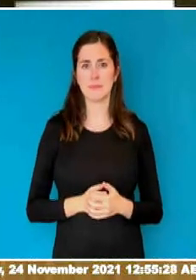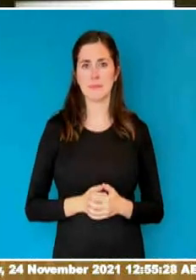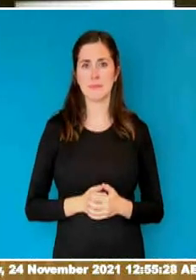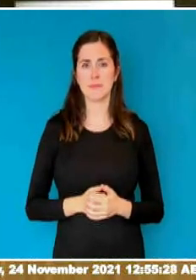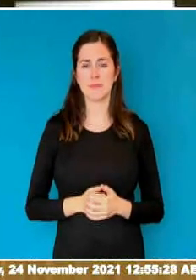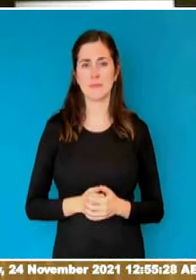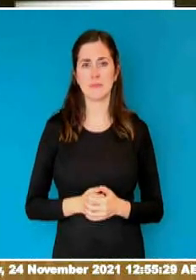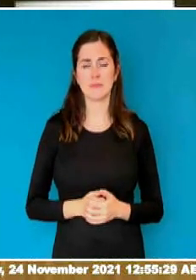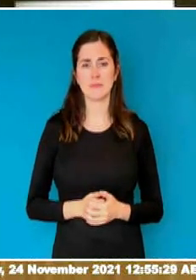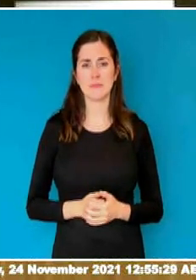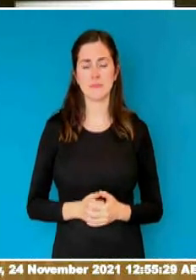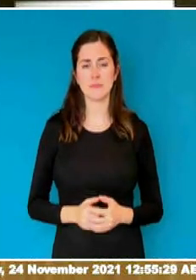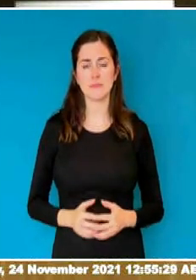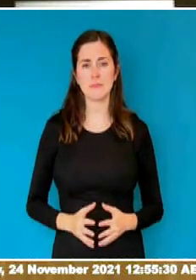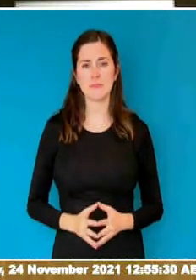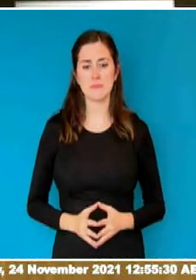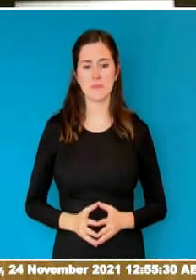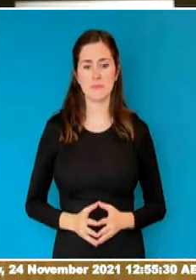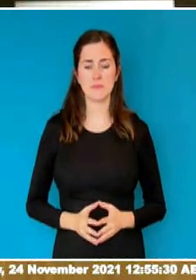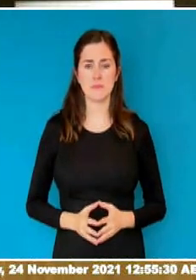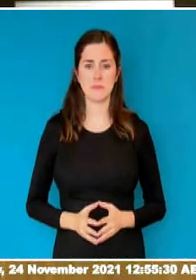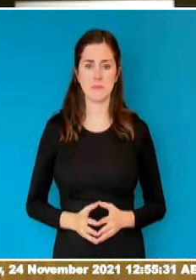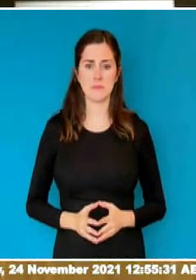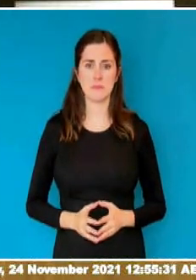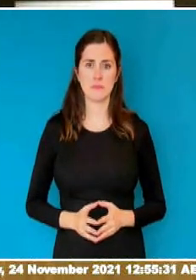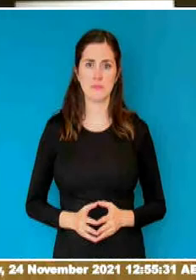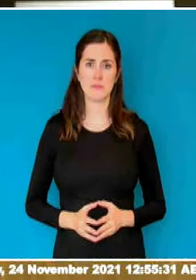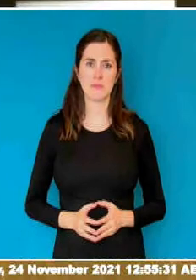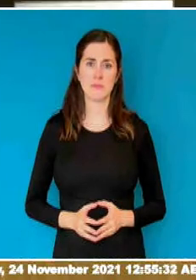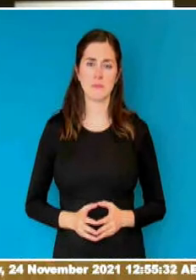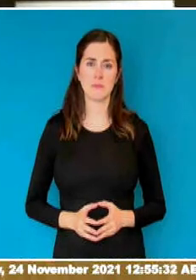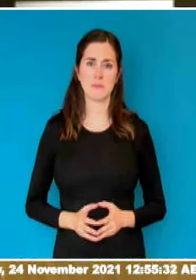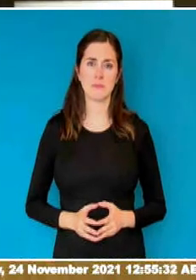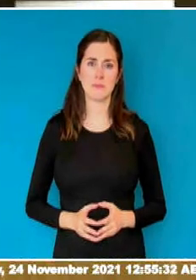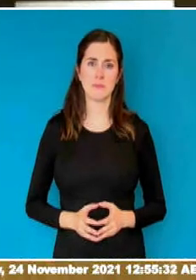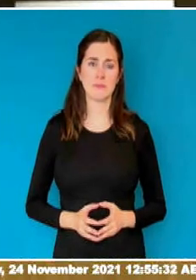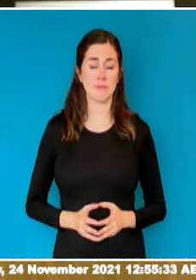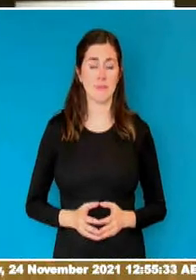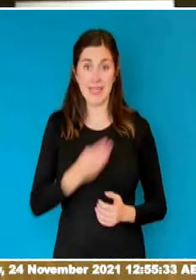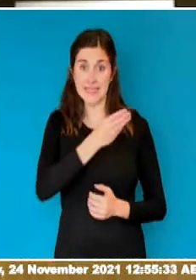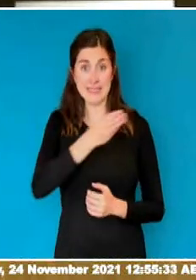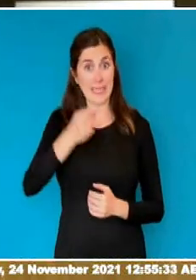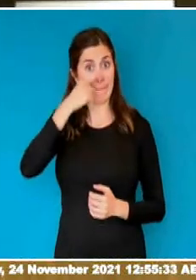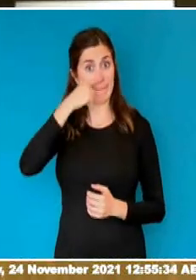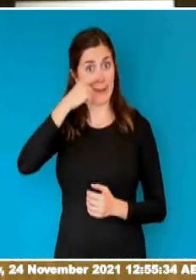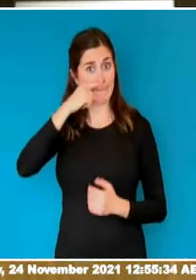So there will be people who have identified with RecruitAbility who do not gain a